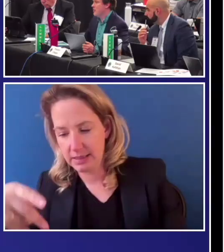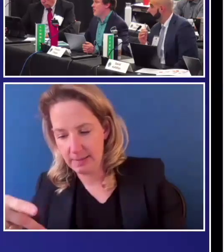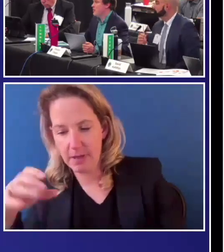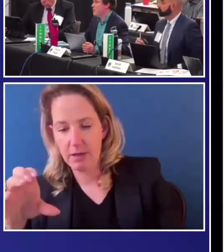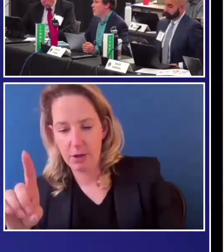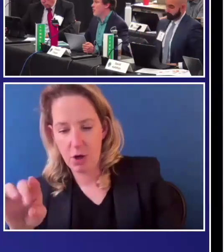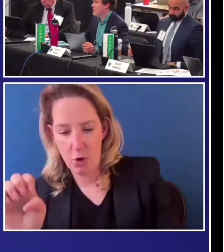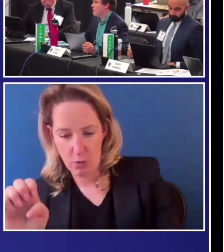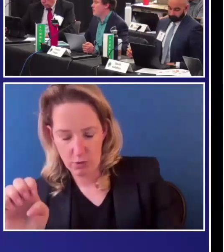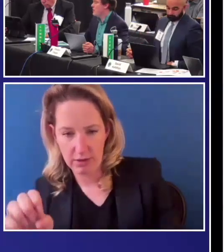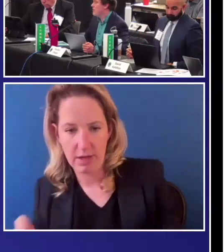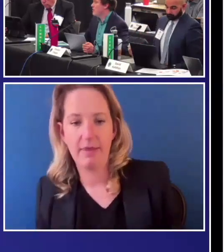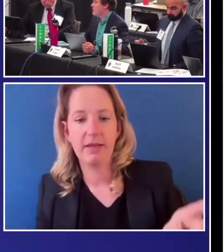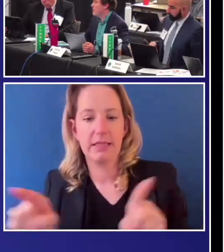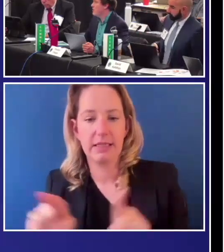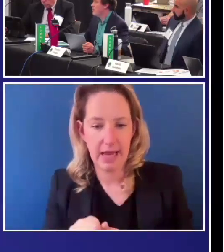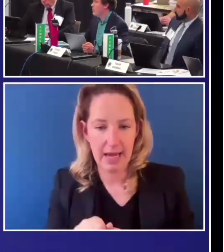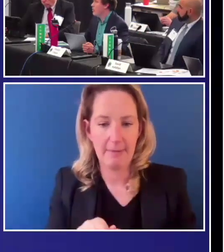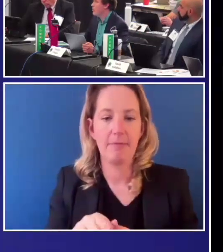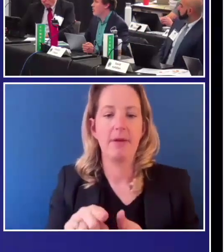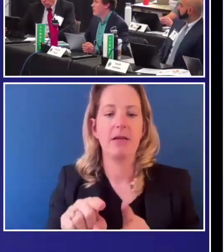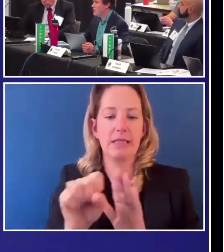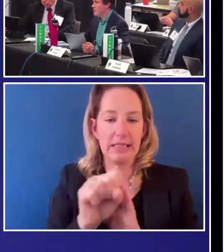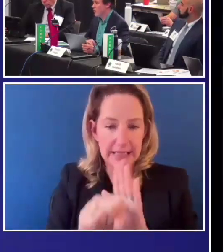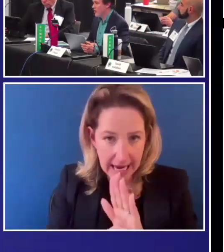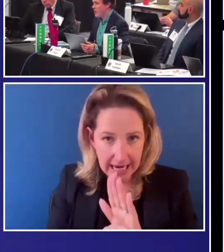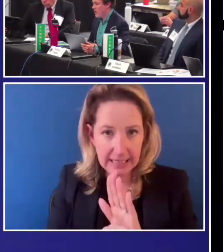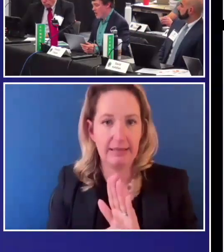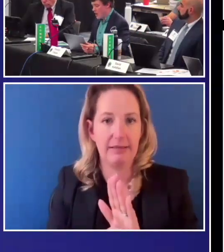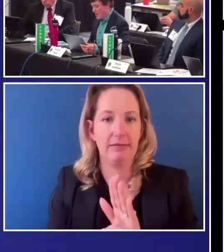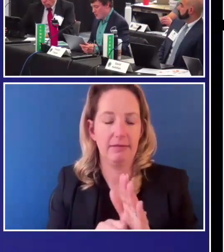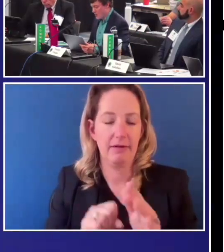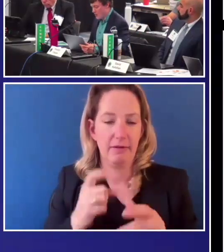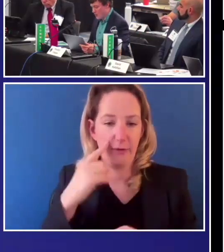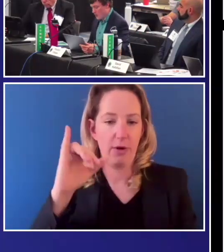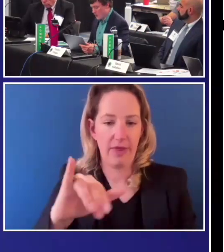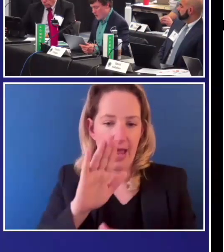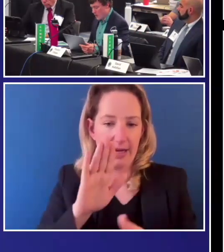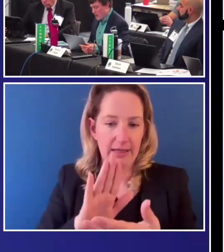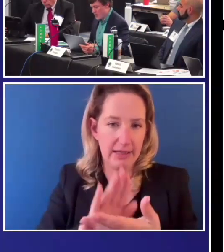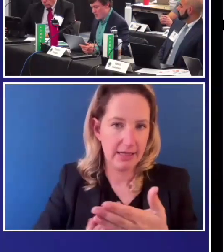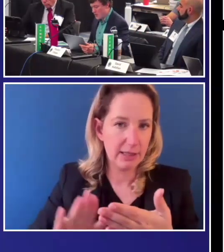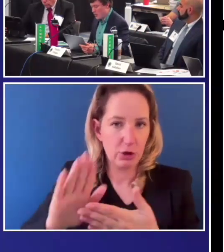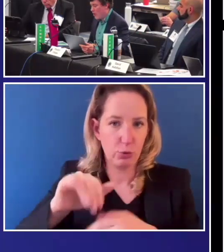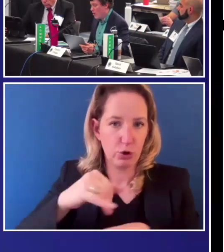about small sample sizes in the American Community Survey. I'm particularly looking at law,